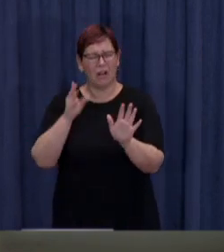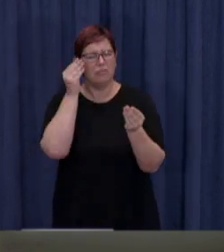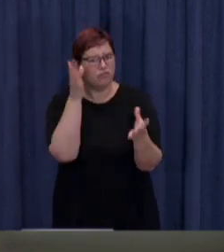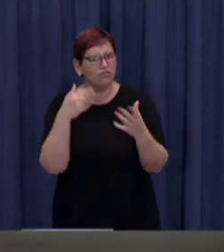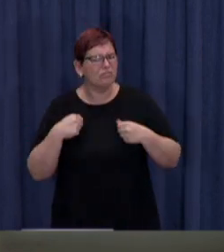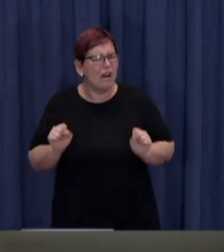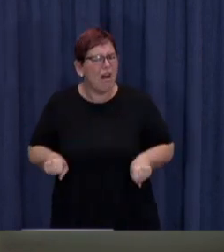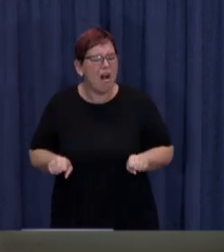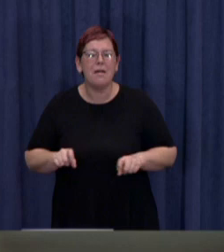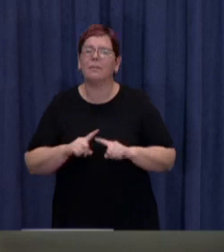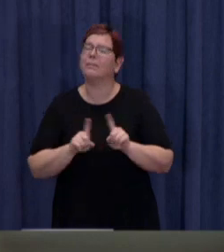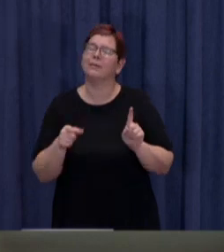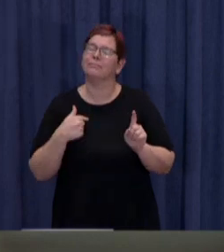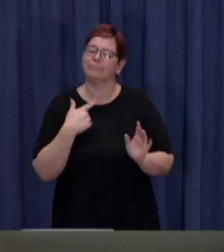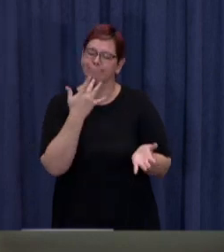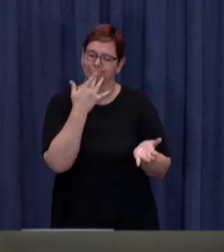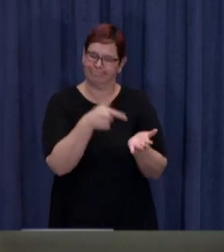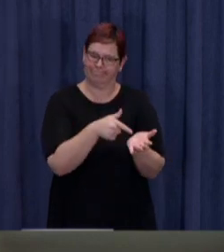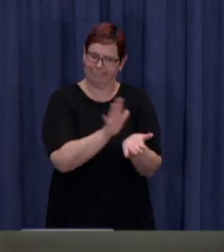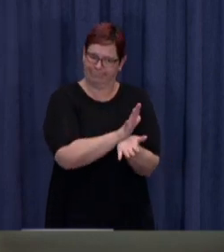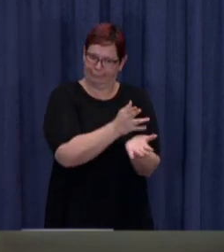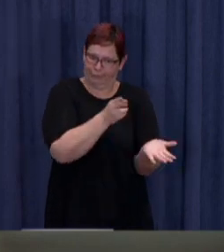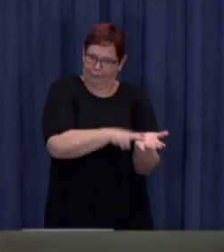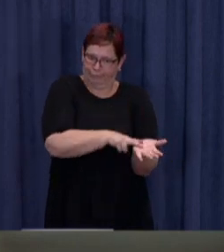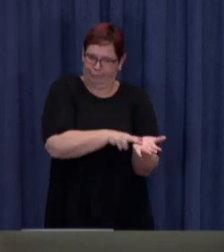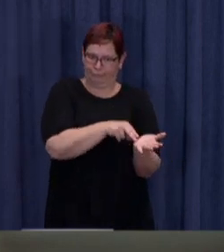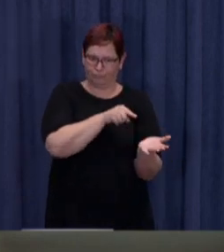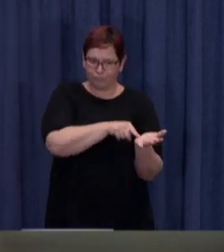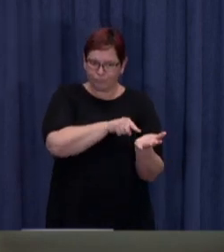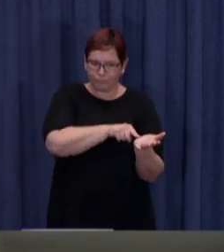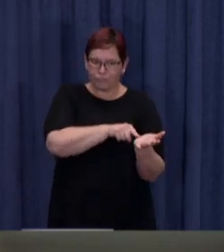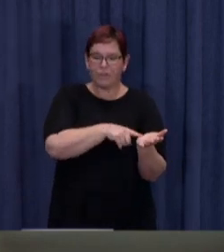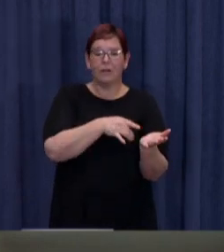people of Toronto that they must change their behavior and it further officially